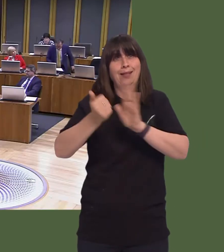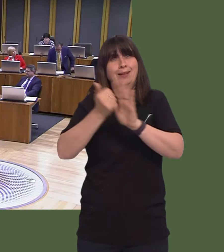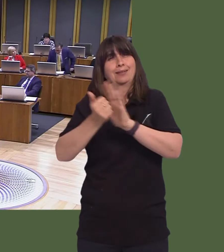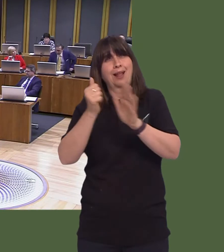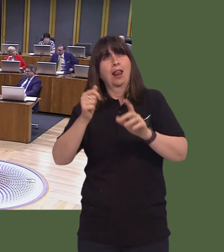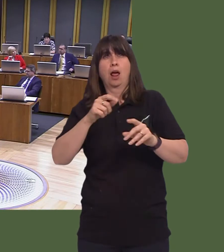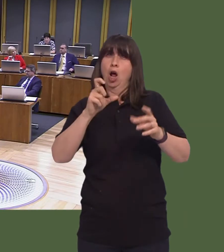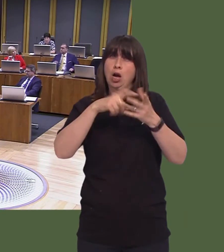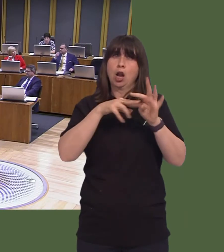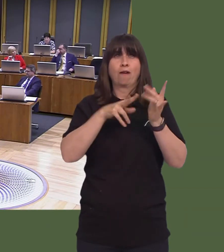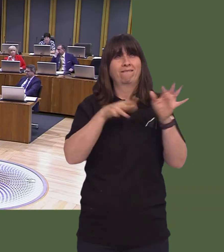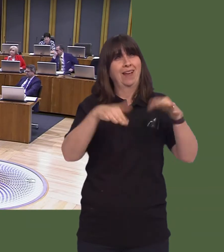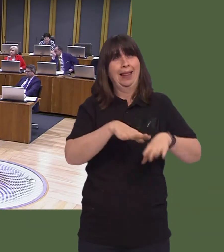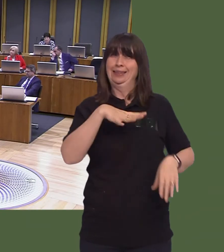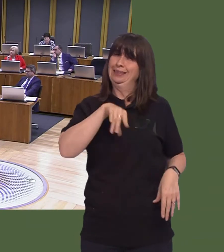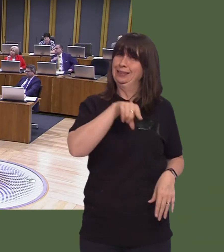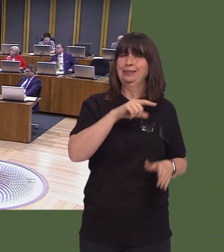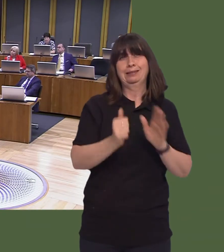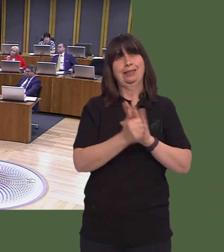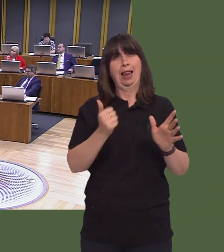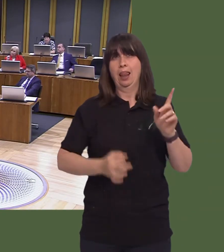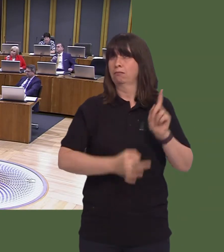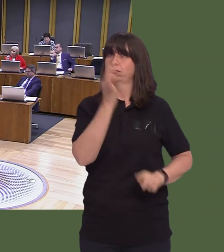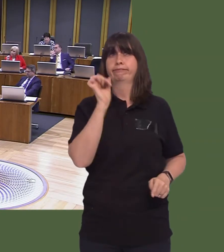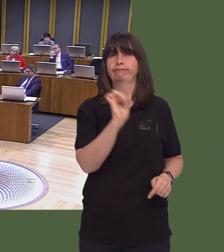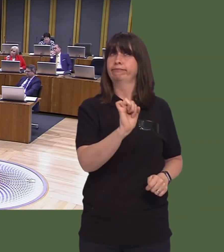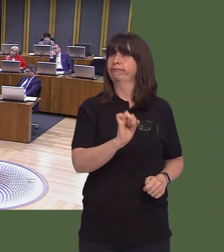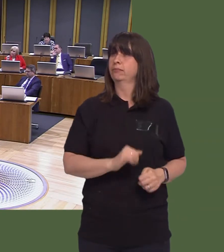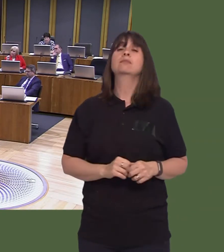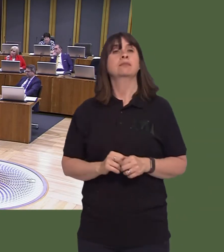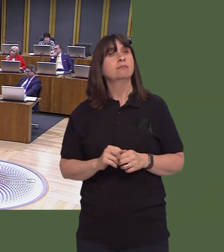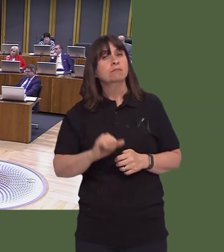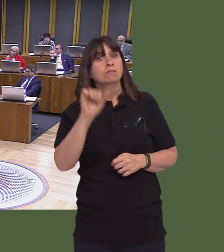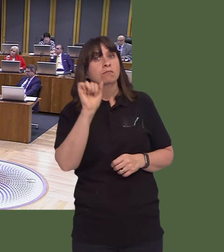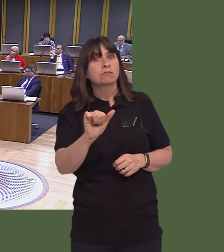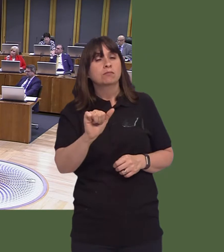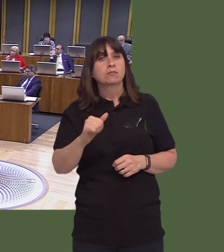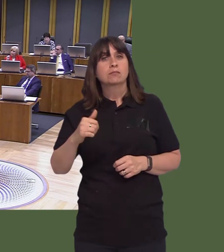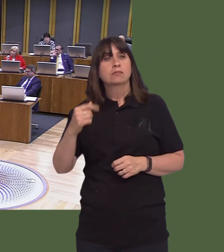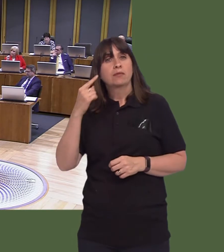Carwyn Jones AM: I agree. The reason why, of course, productivity is historically low, not just in Wales but in